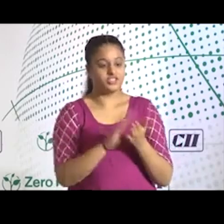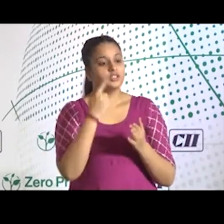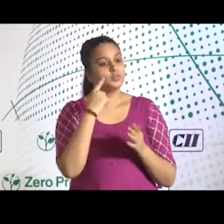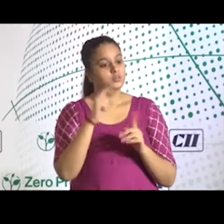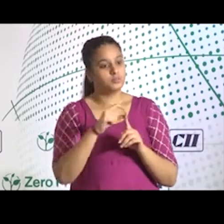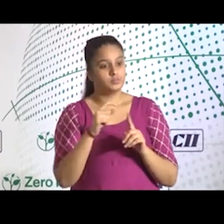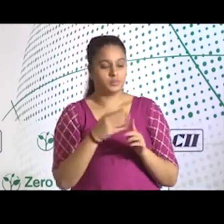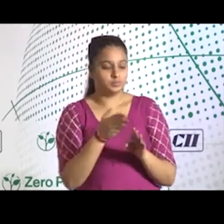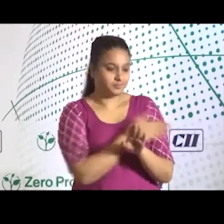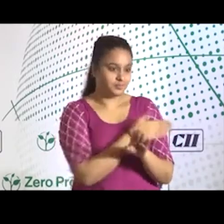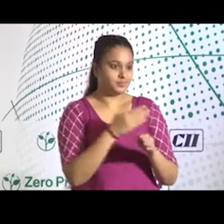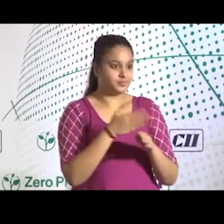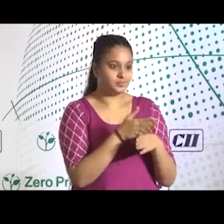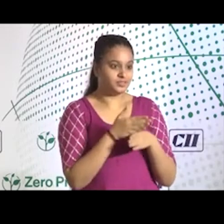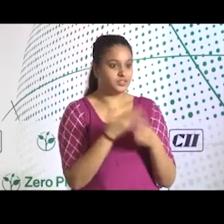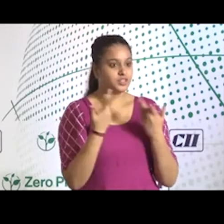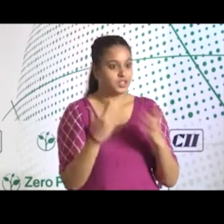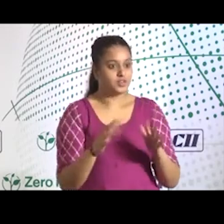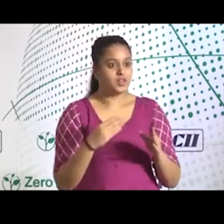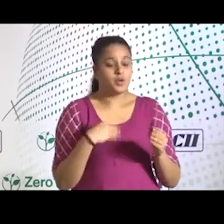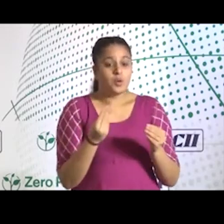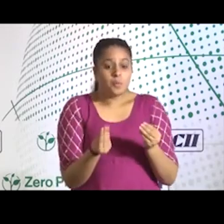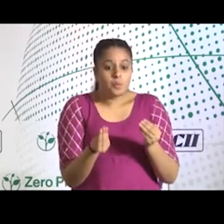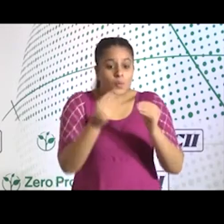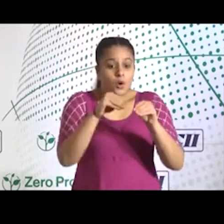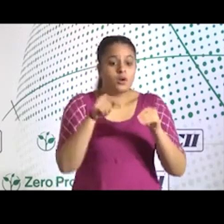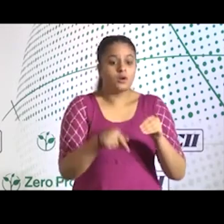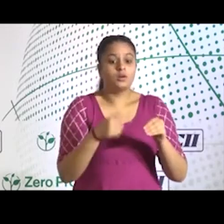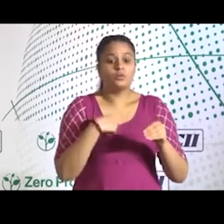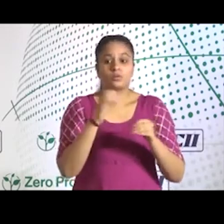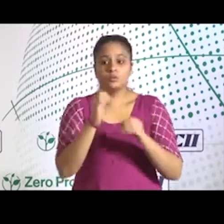I think the more as organizations we push back like